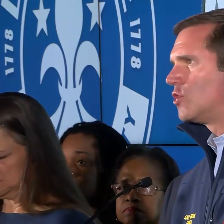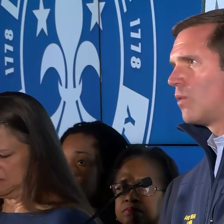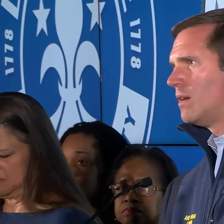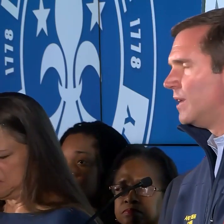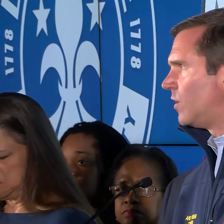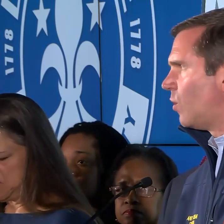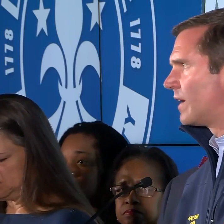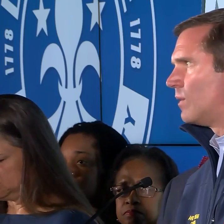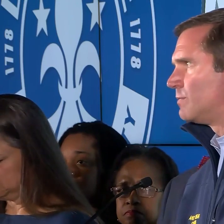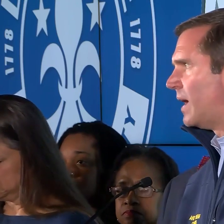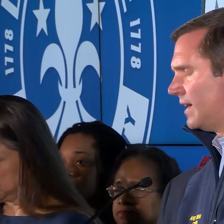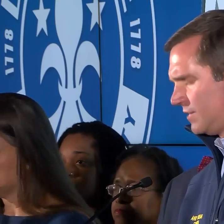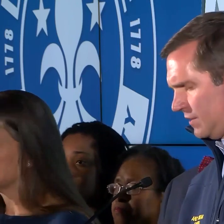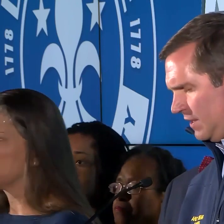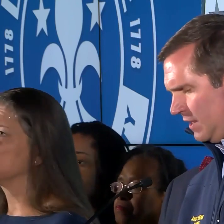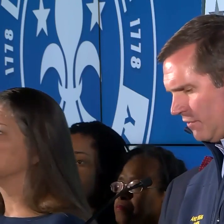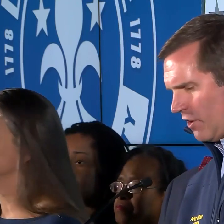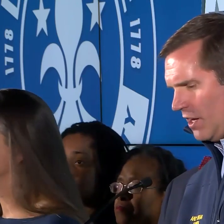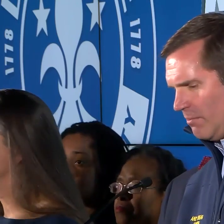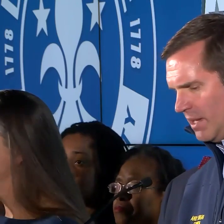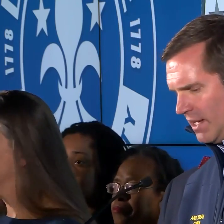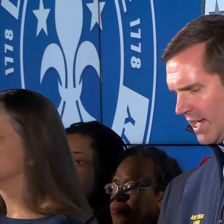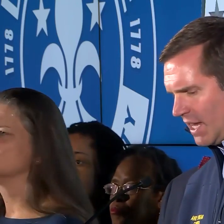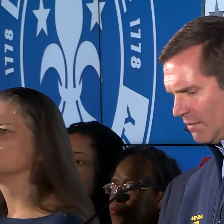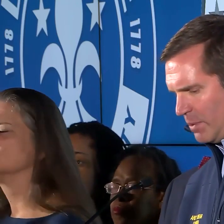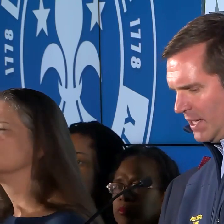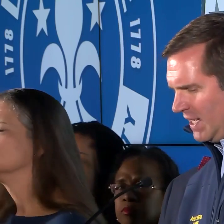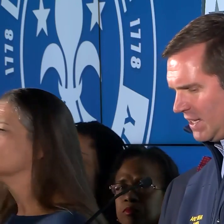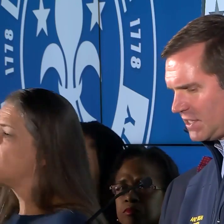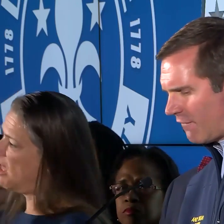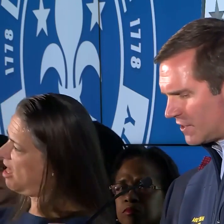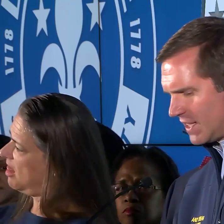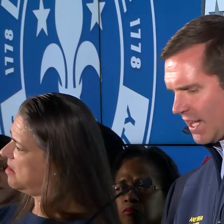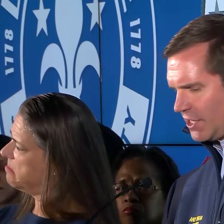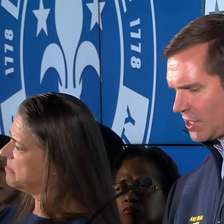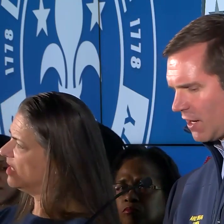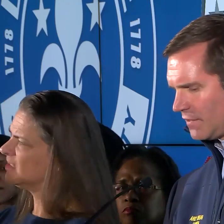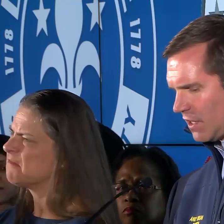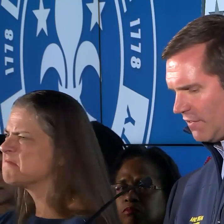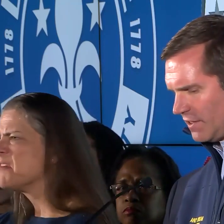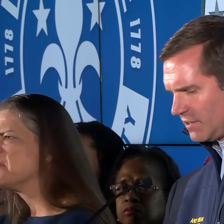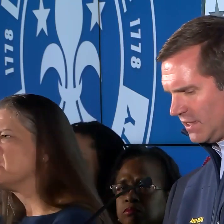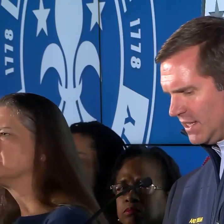incredibly quick response from L MP D, the Jefferson County Sheriff's office,